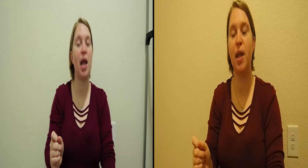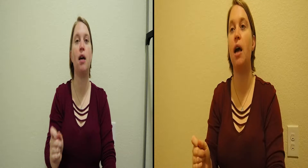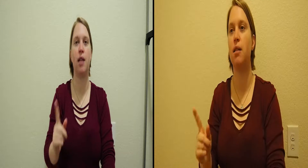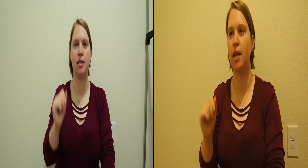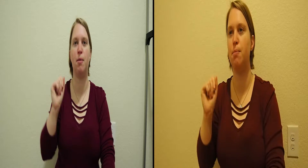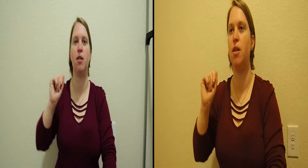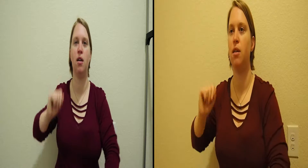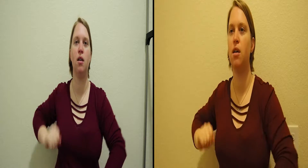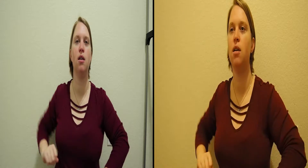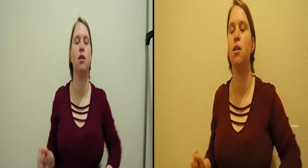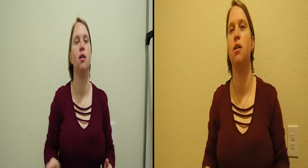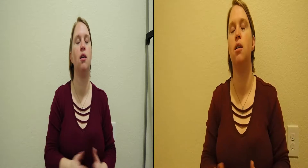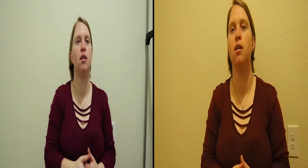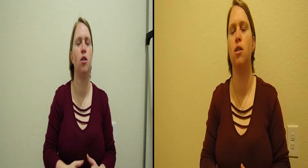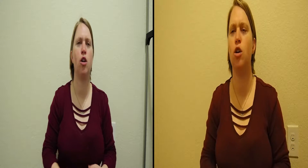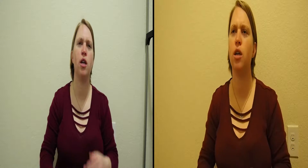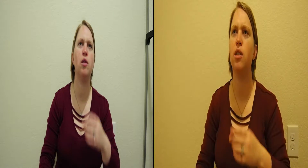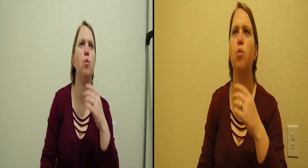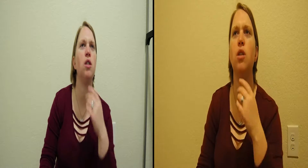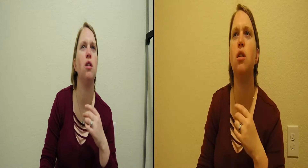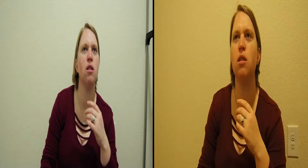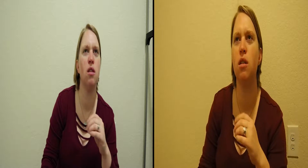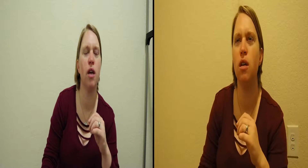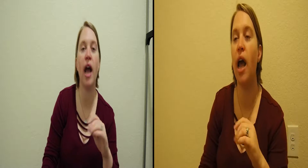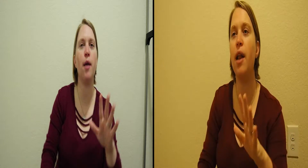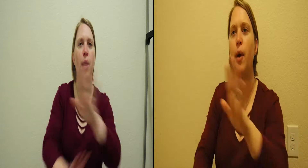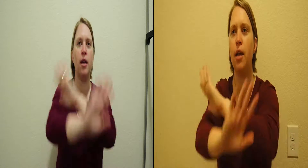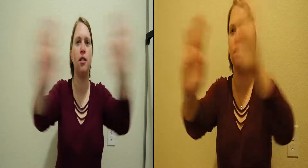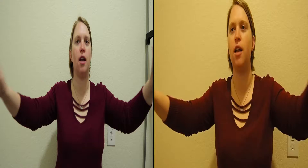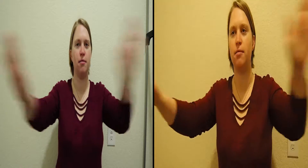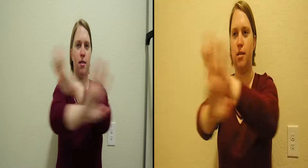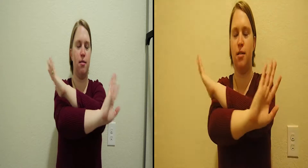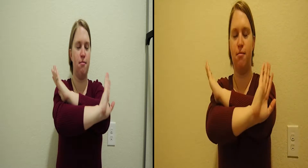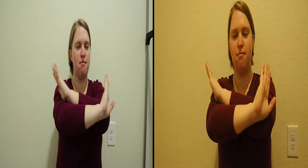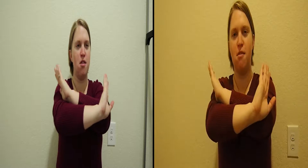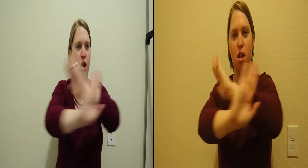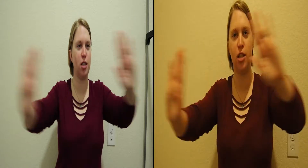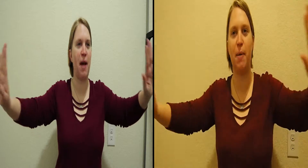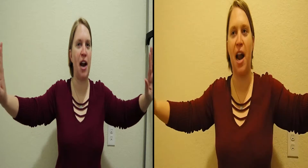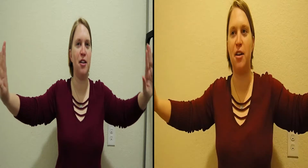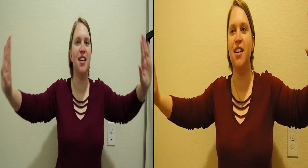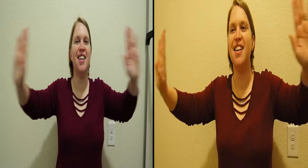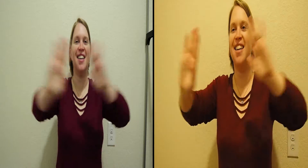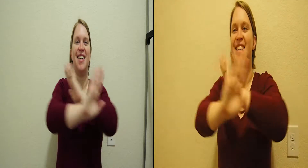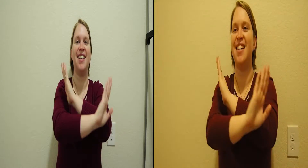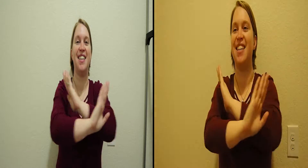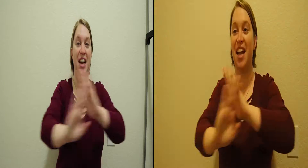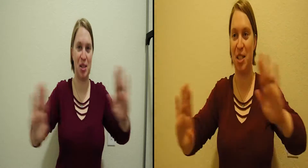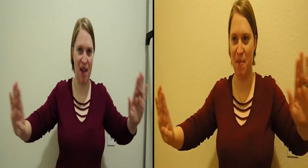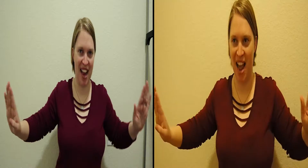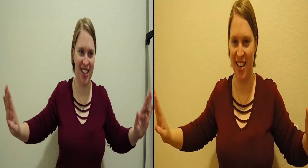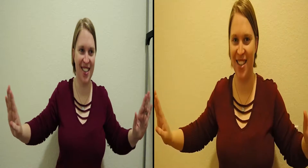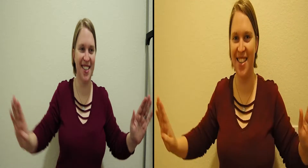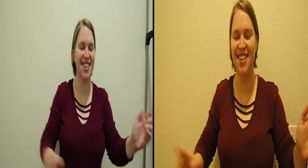Yeah, last month or, anyway, doesn't matter, doesn't matter